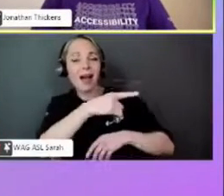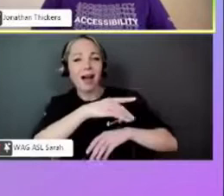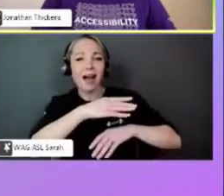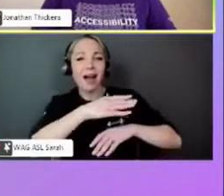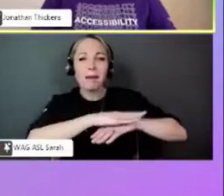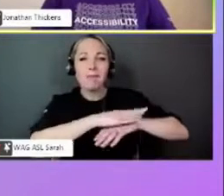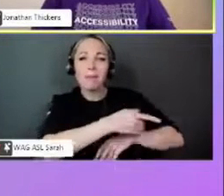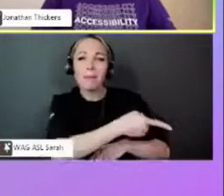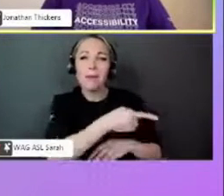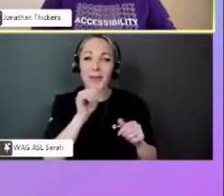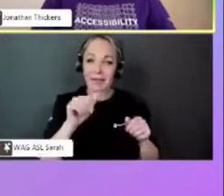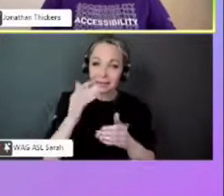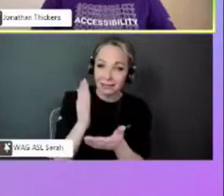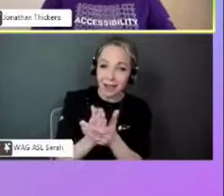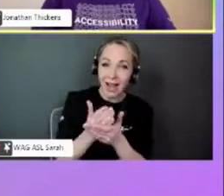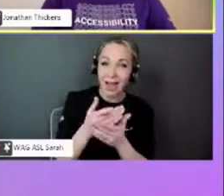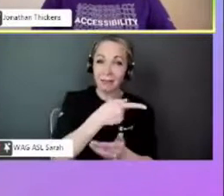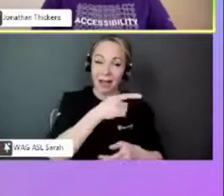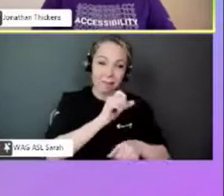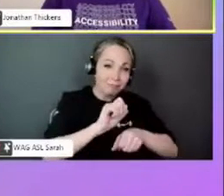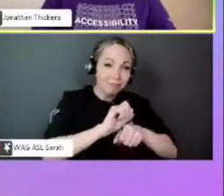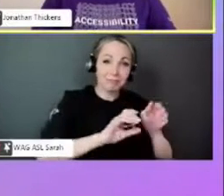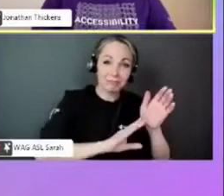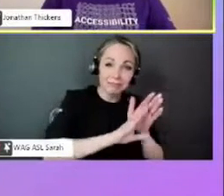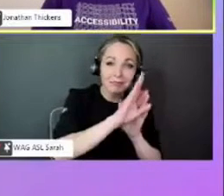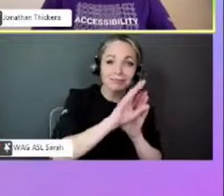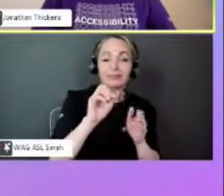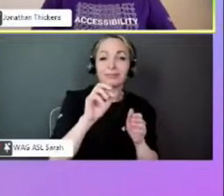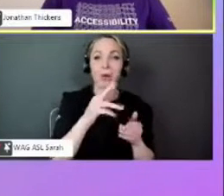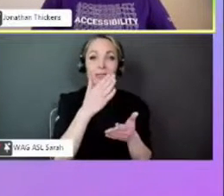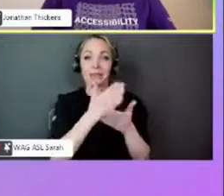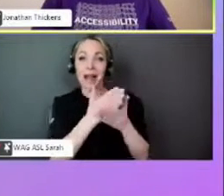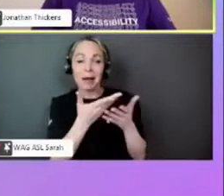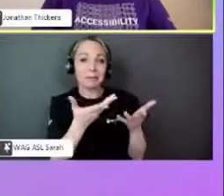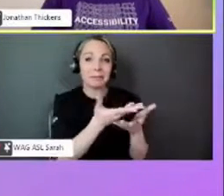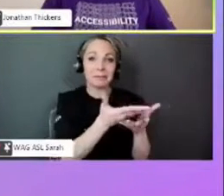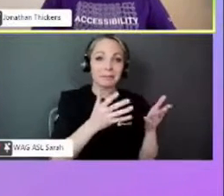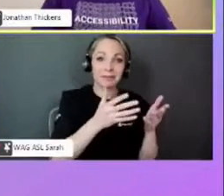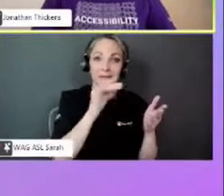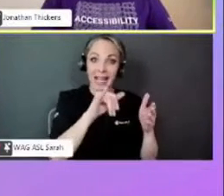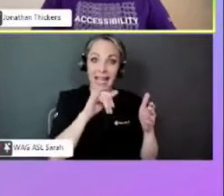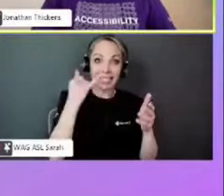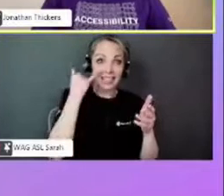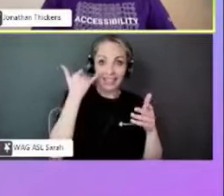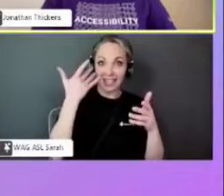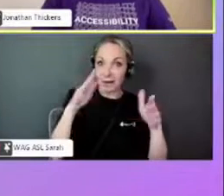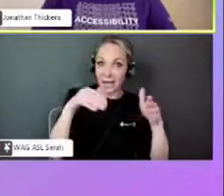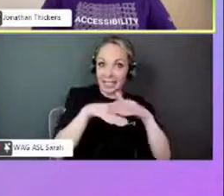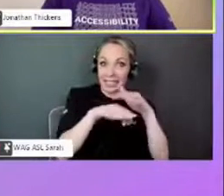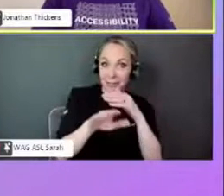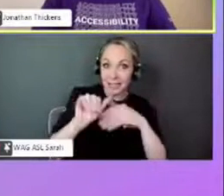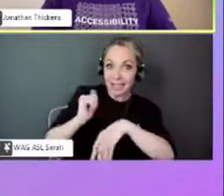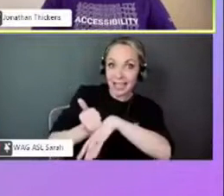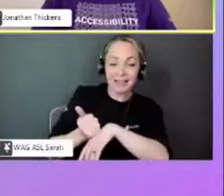if there are accessibility issues over the threshold I've set?" The great news is yes. We've got a GitHub action that can prevent PRs